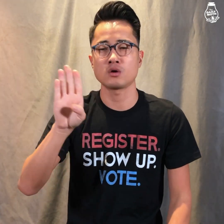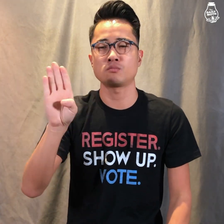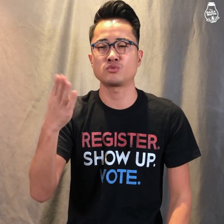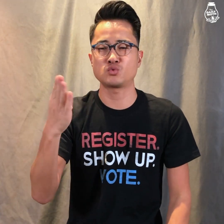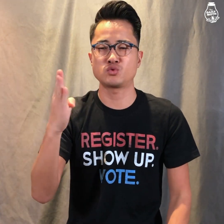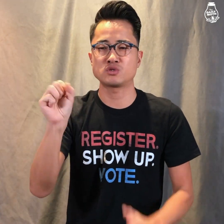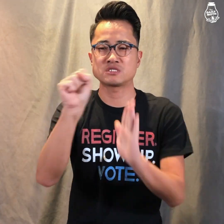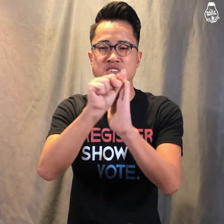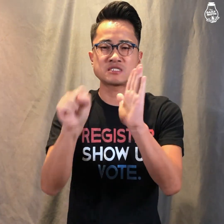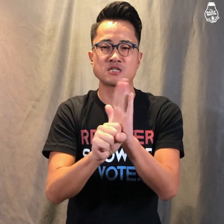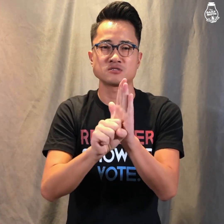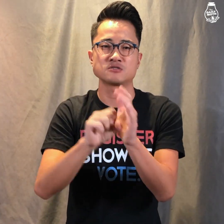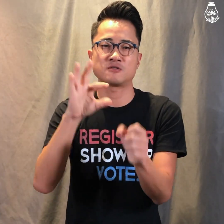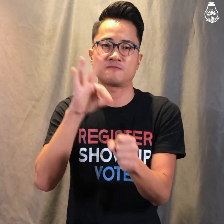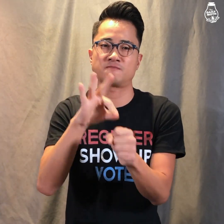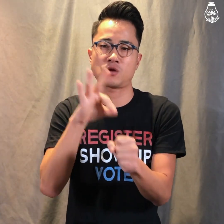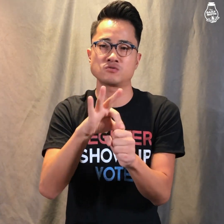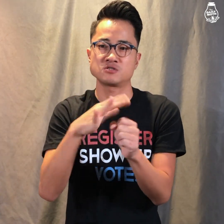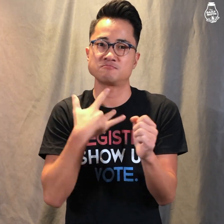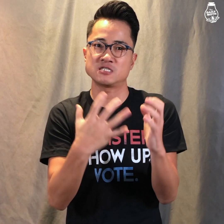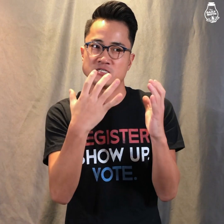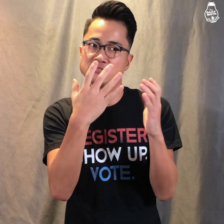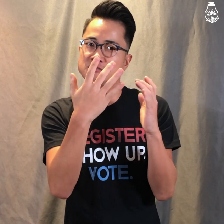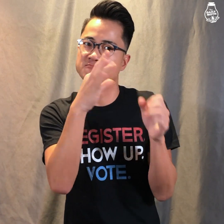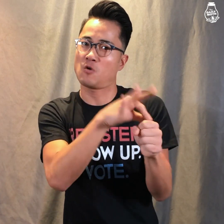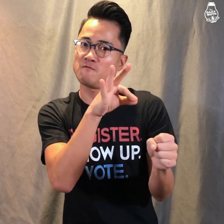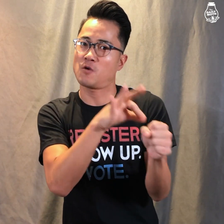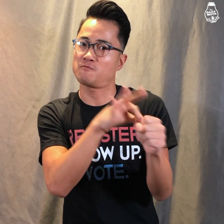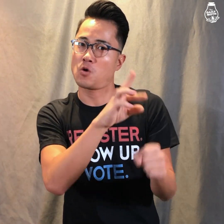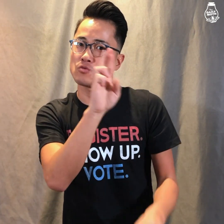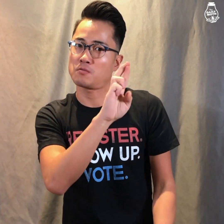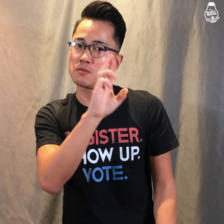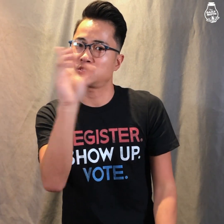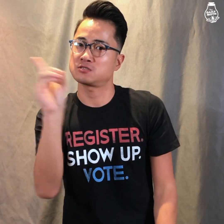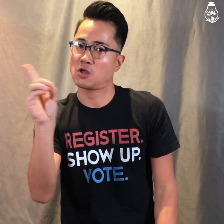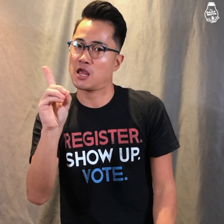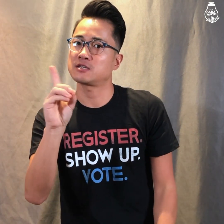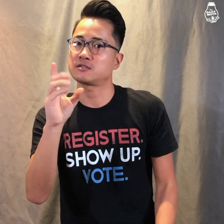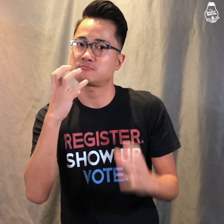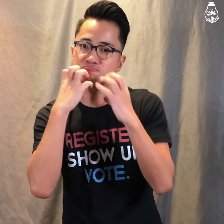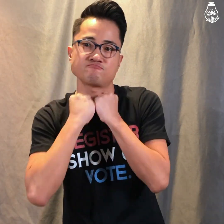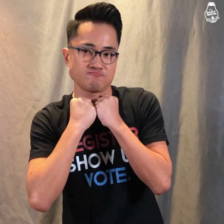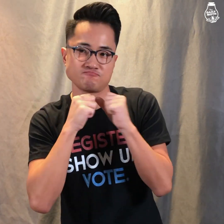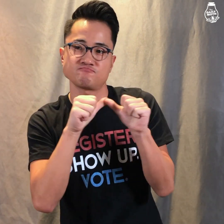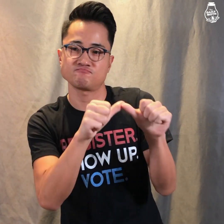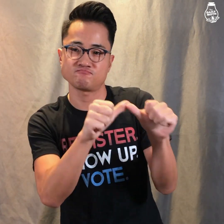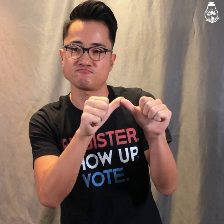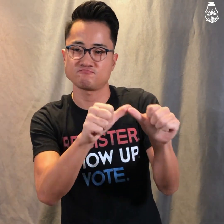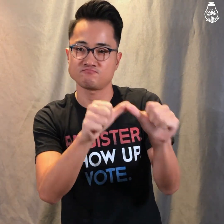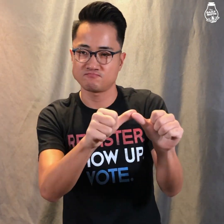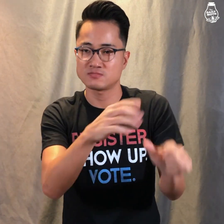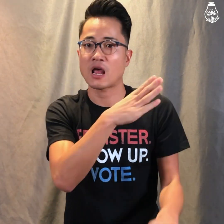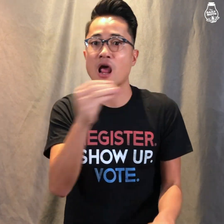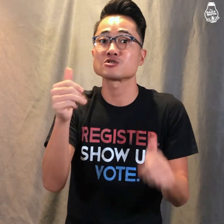"blue" states' votes for them and also try to